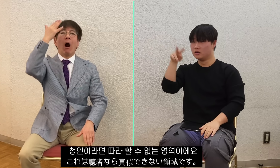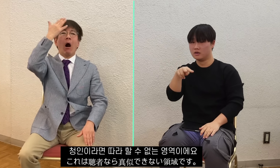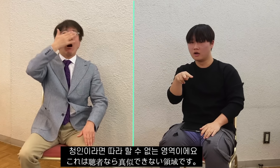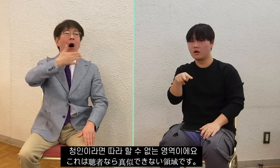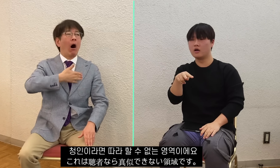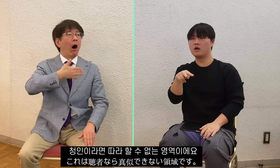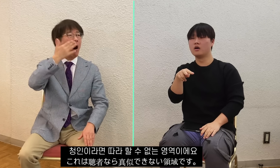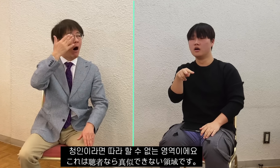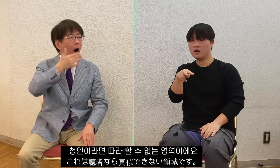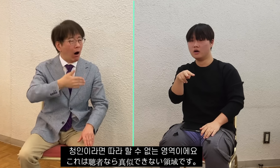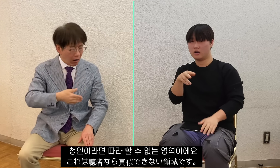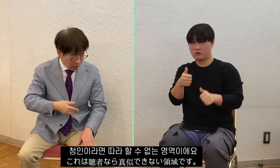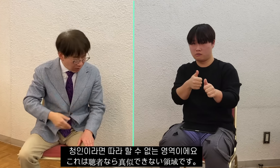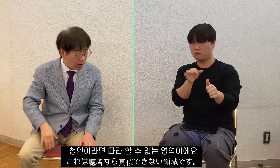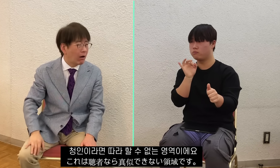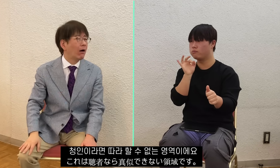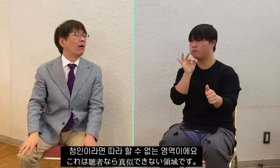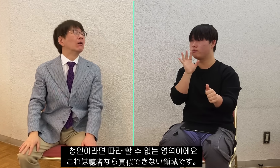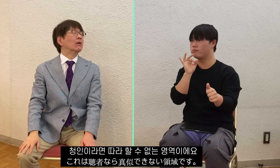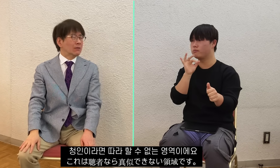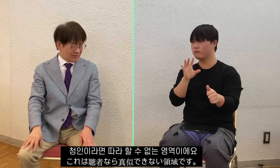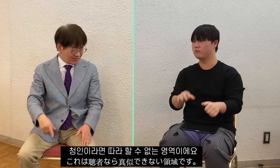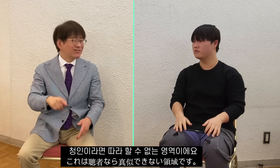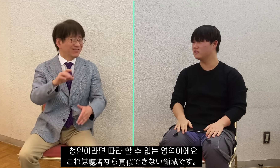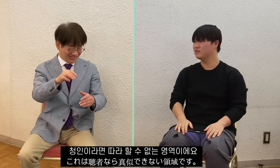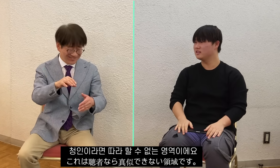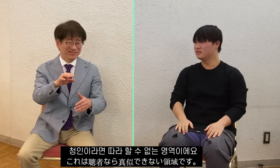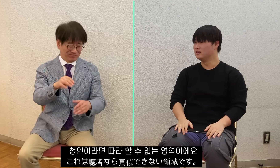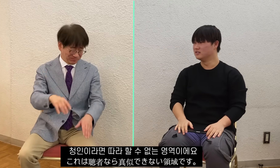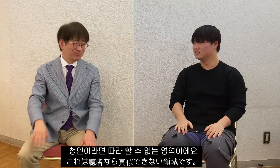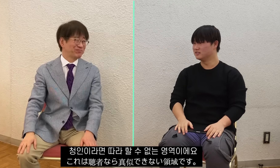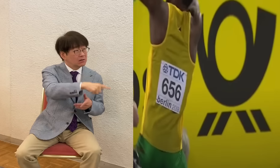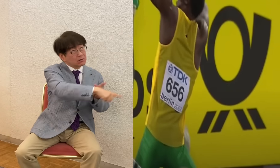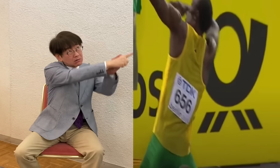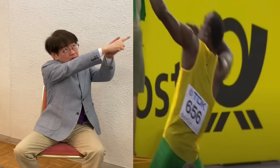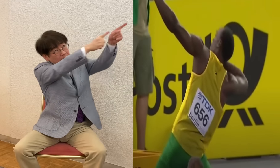but it is an area that a hearing person cannot imitate.